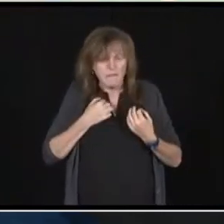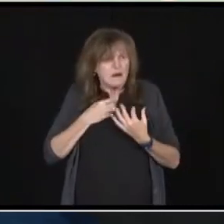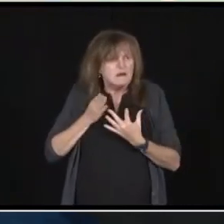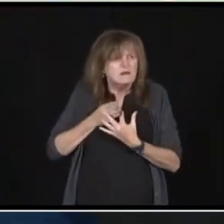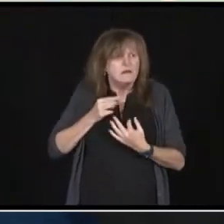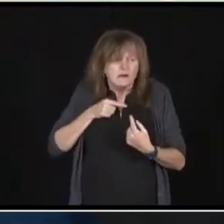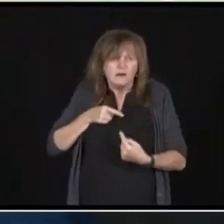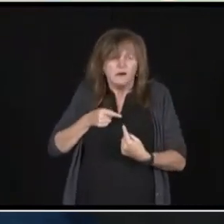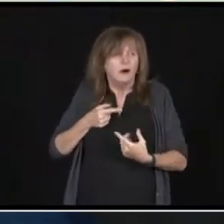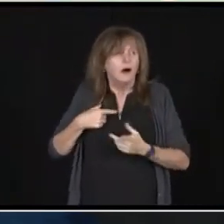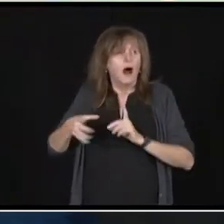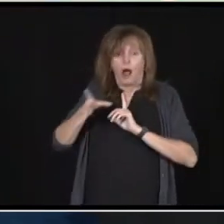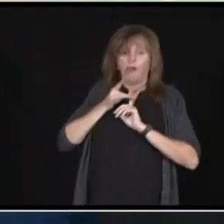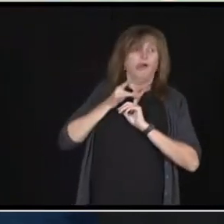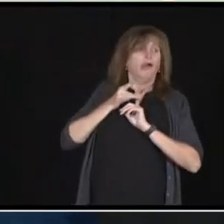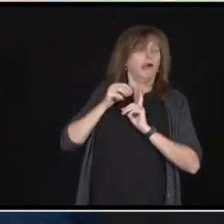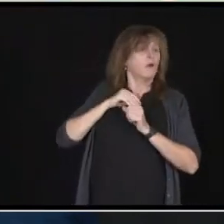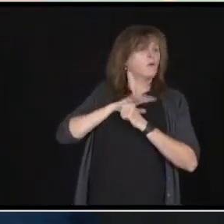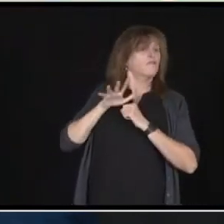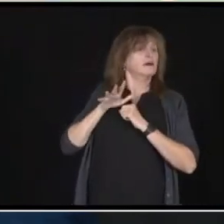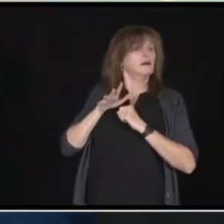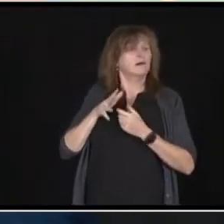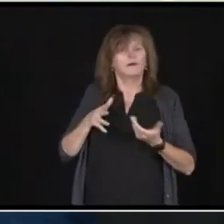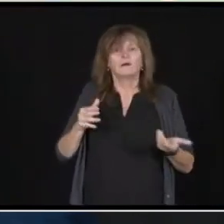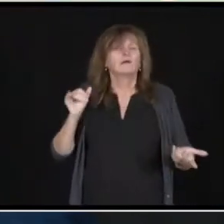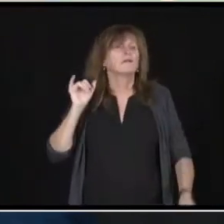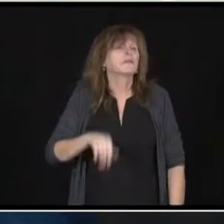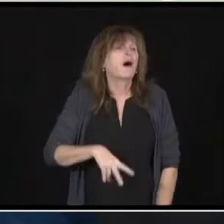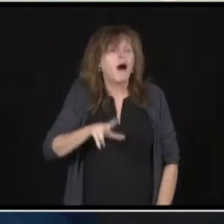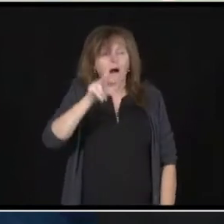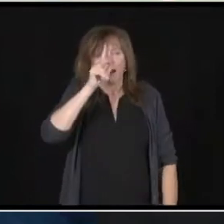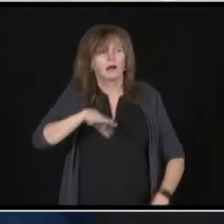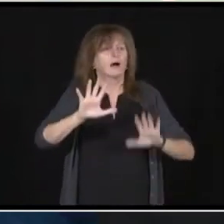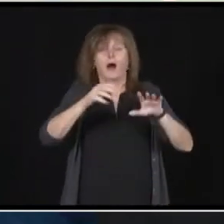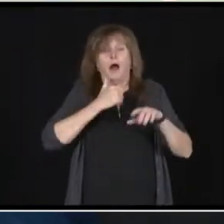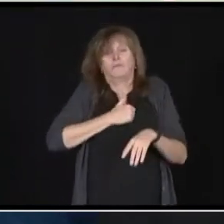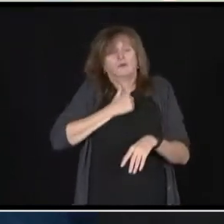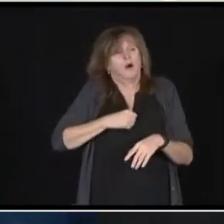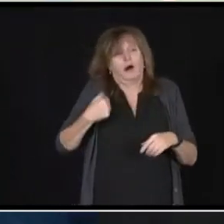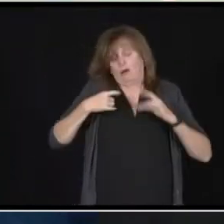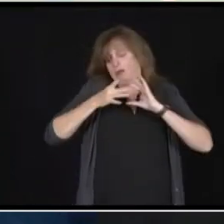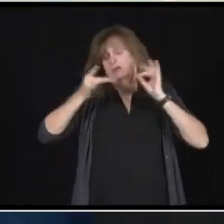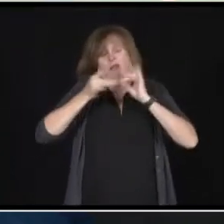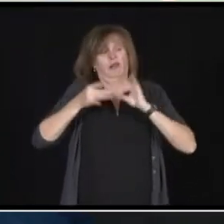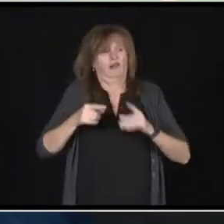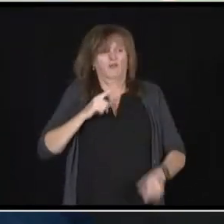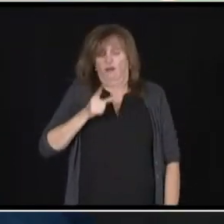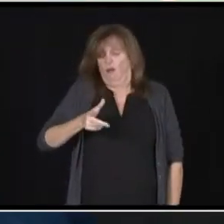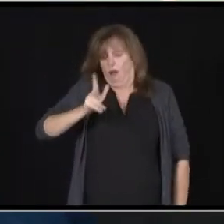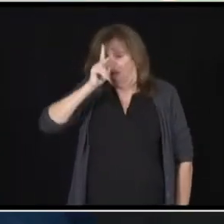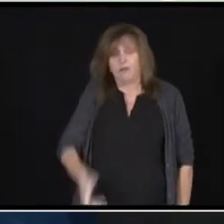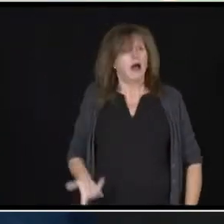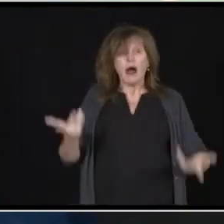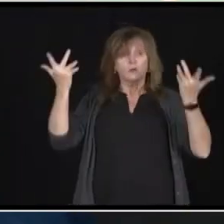ones, these four business owners that are struggling, families that are struggling, people that have have COVID-19. This is just a crappy situation.